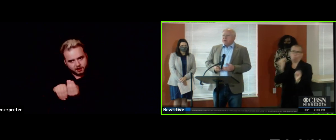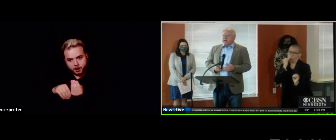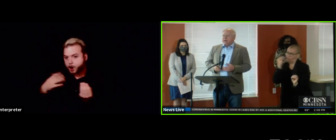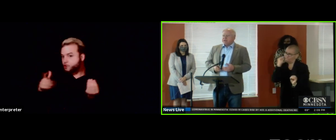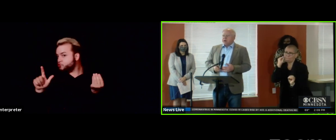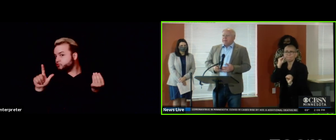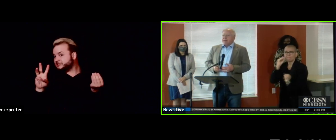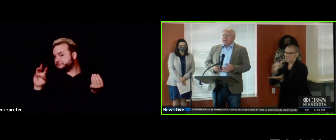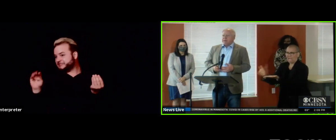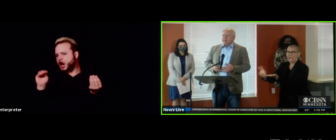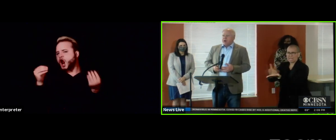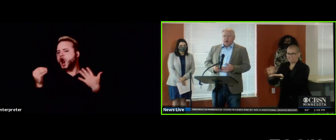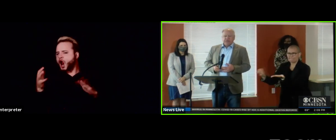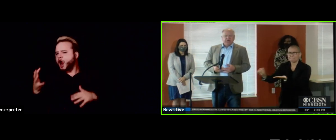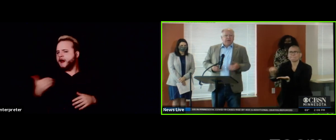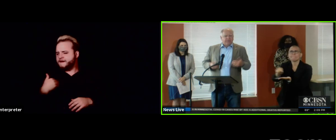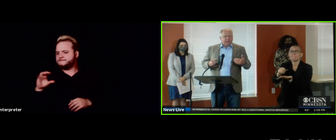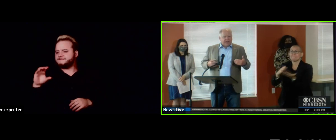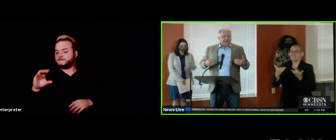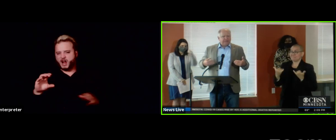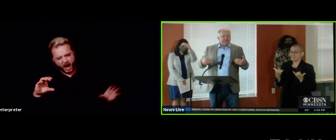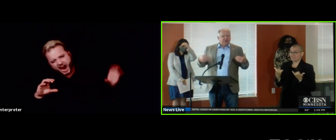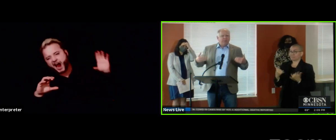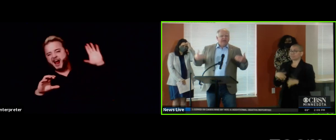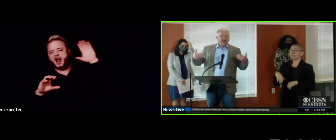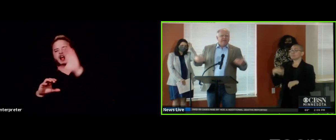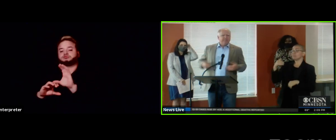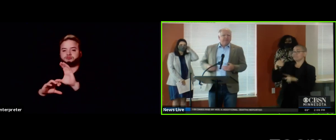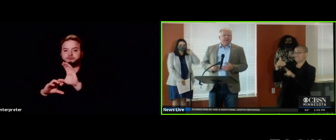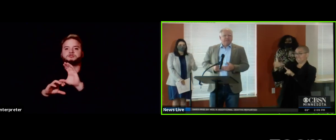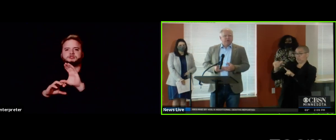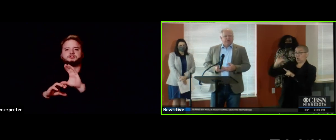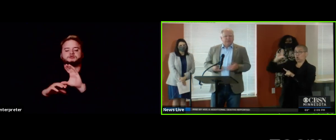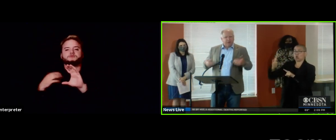starting about the middle of August. The plan is to hopefully have it in place so that the